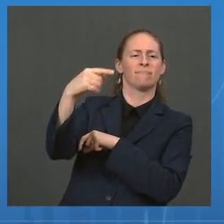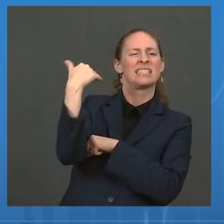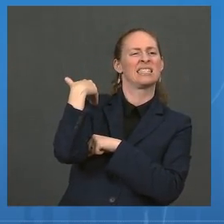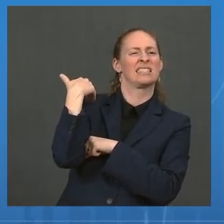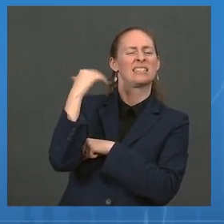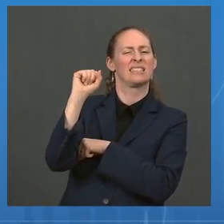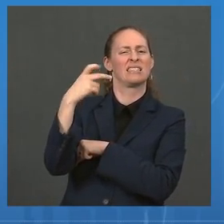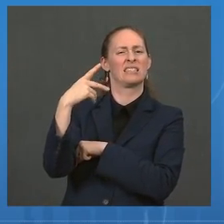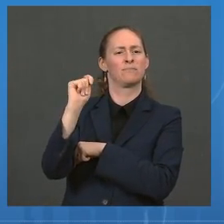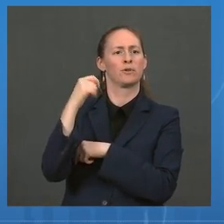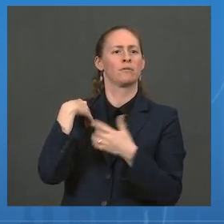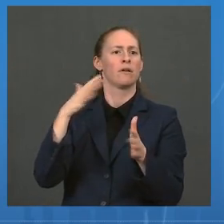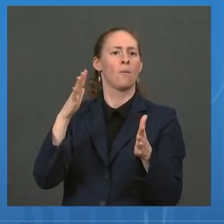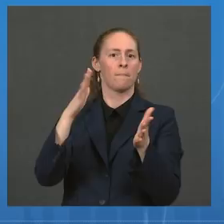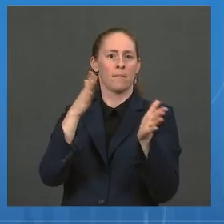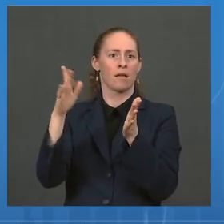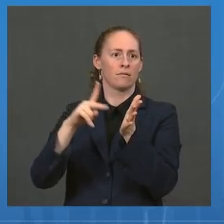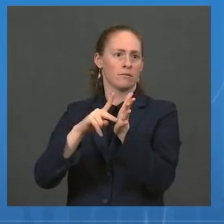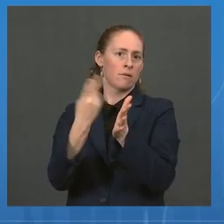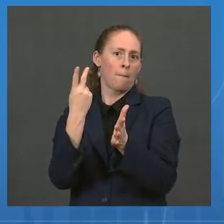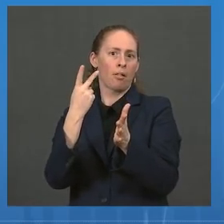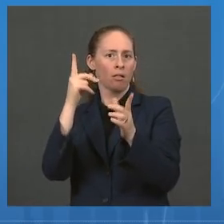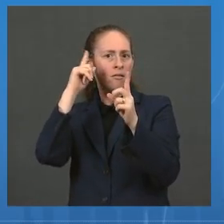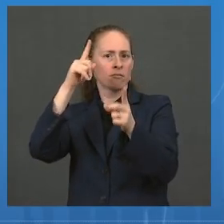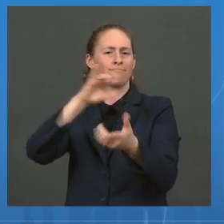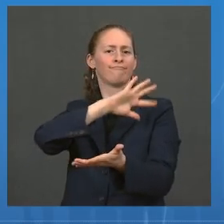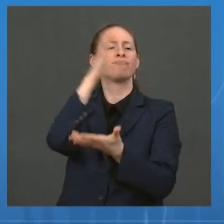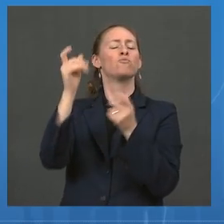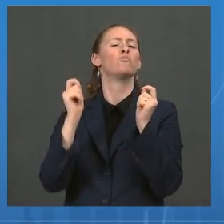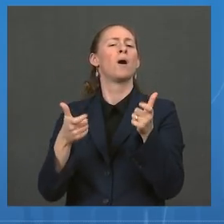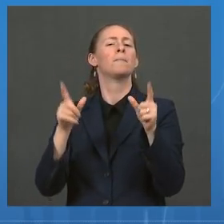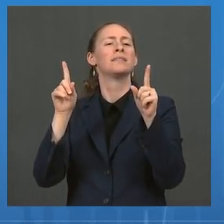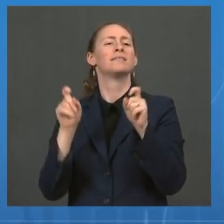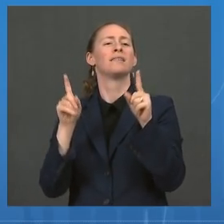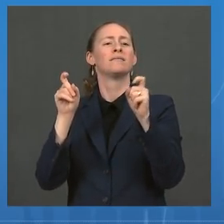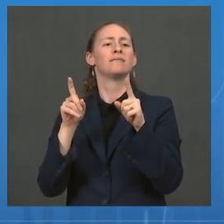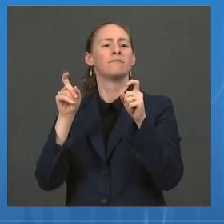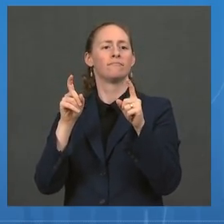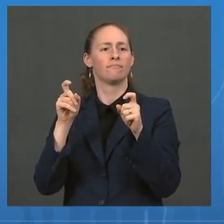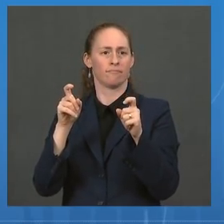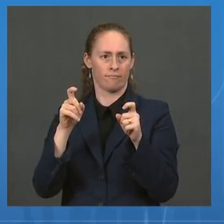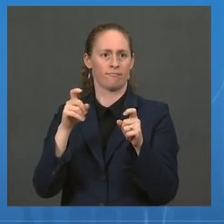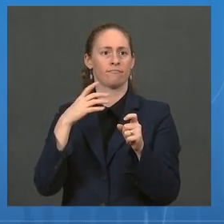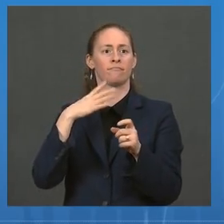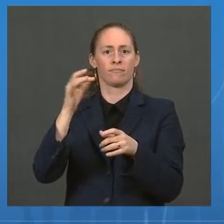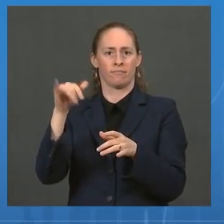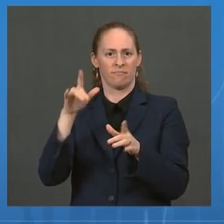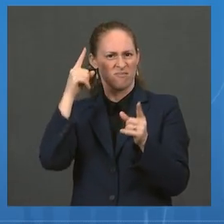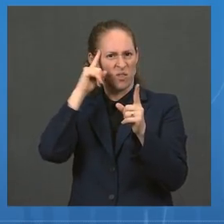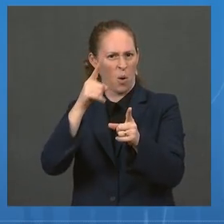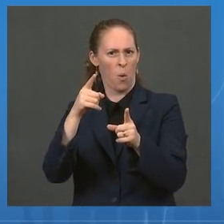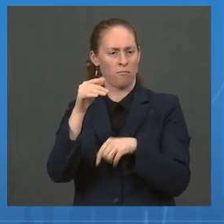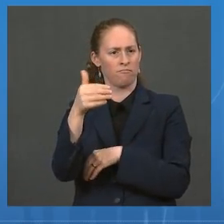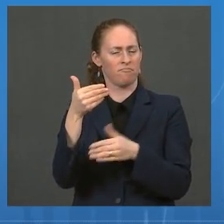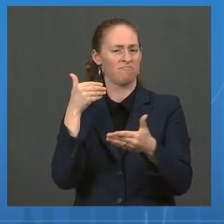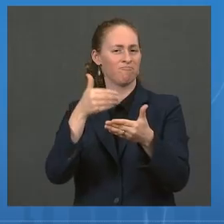at-home tests available on the market each month by early November. Authorization of the new ACON test